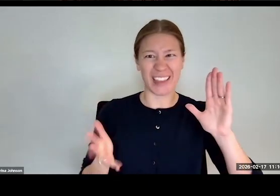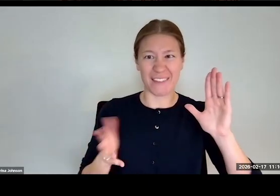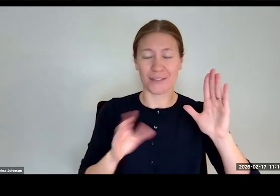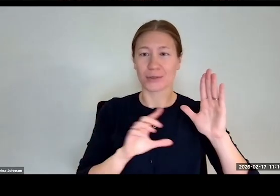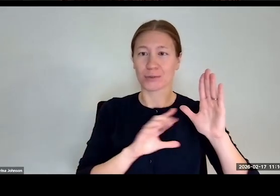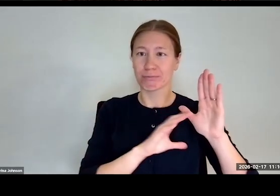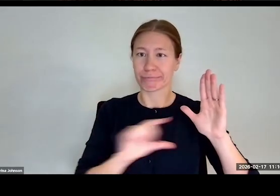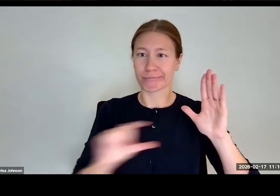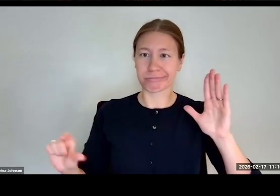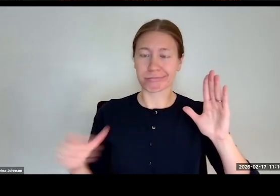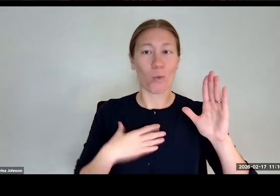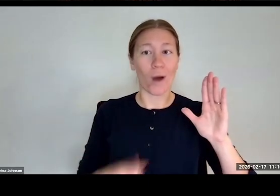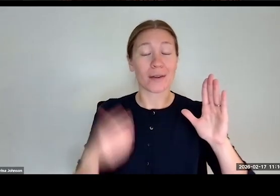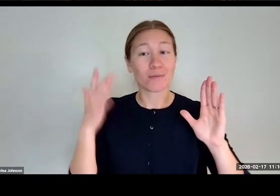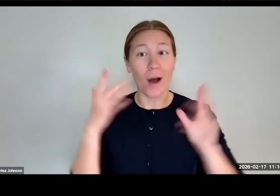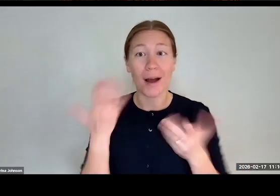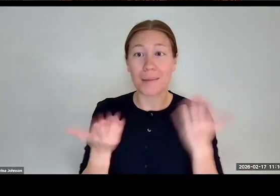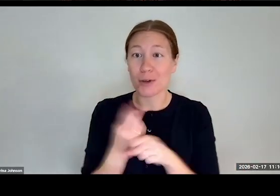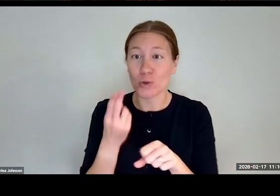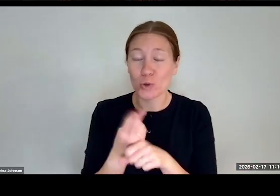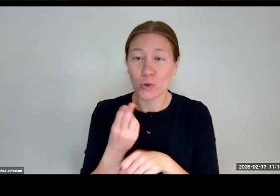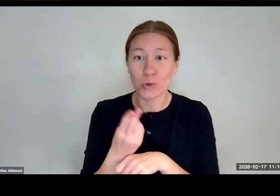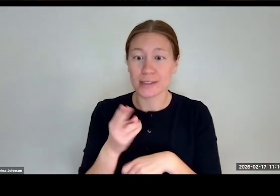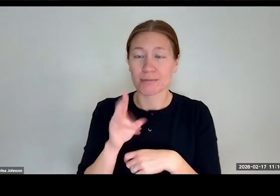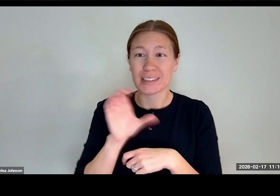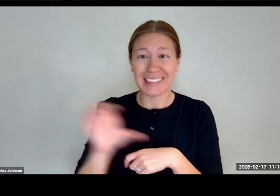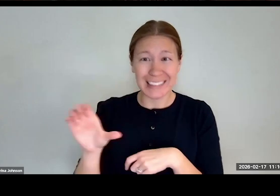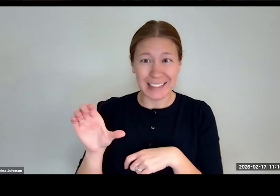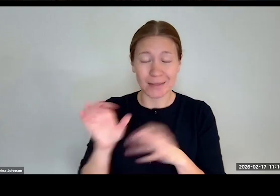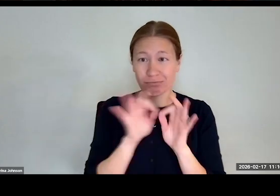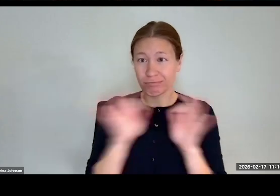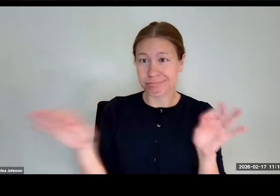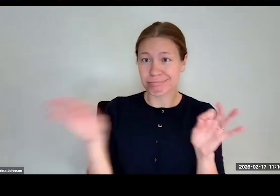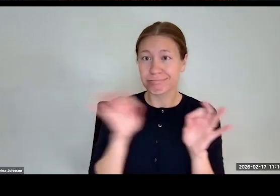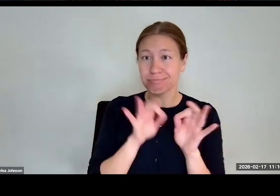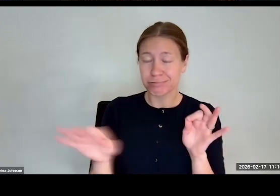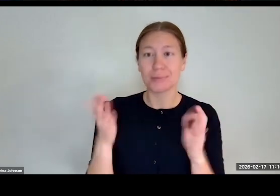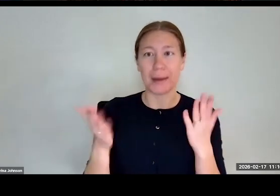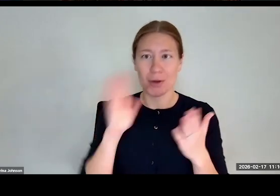depending on the service that you're using, may appear actually over top of the slides at the bottom.